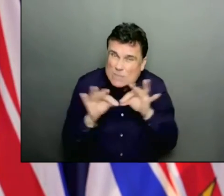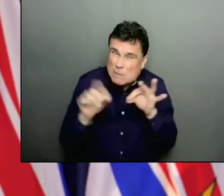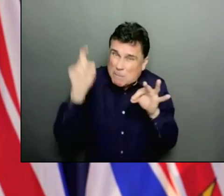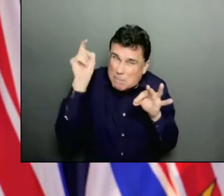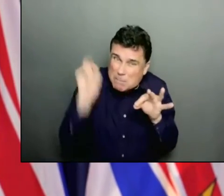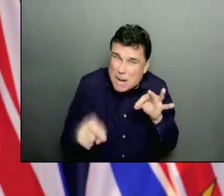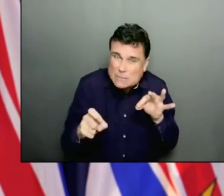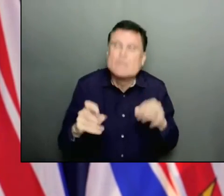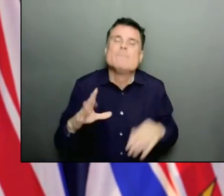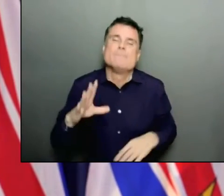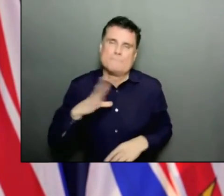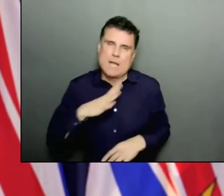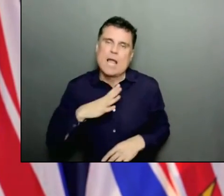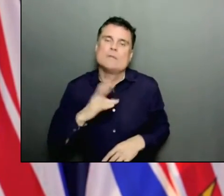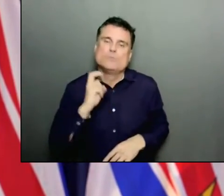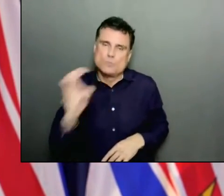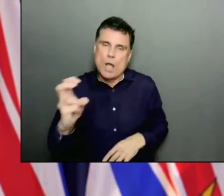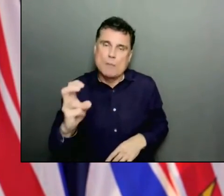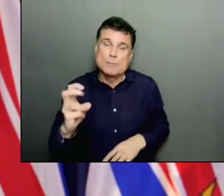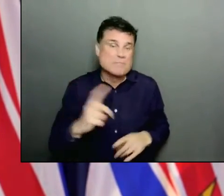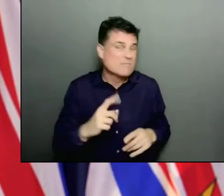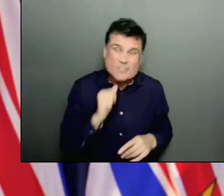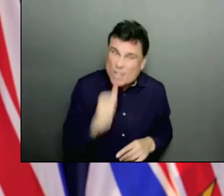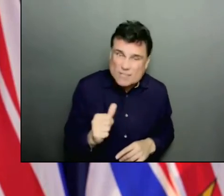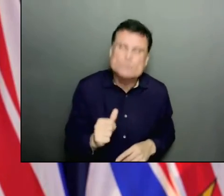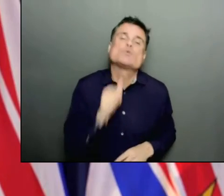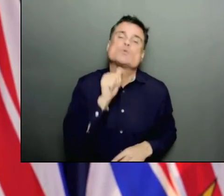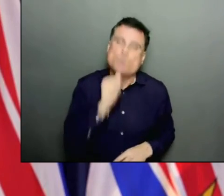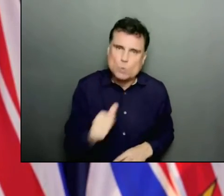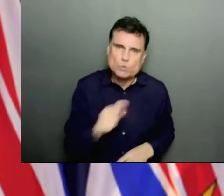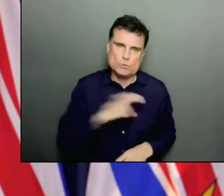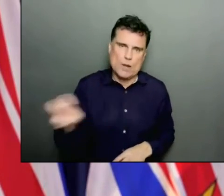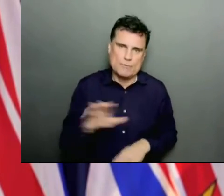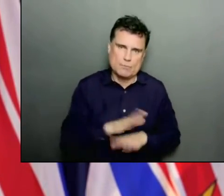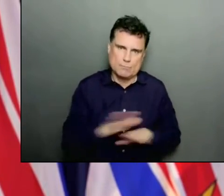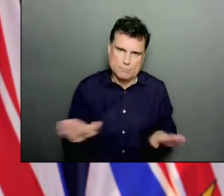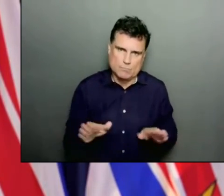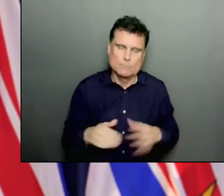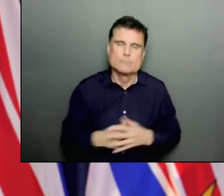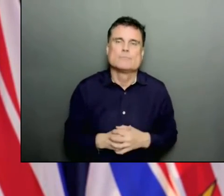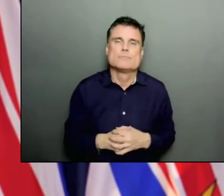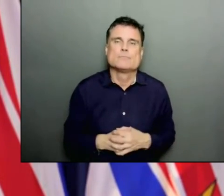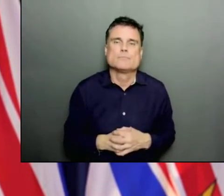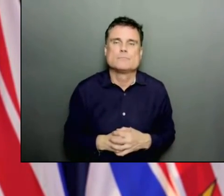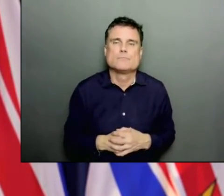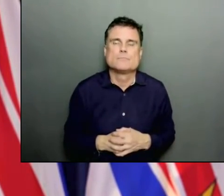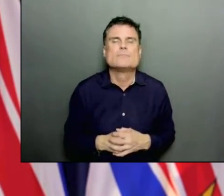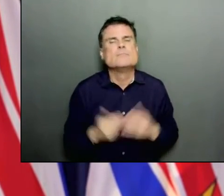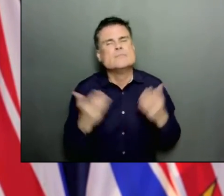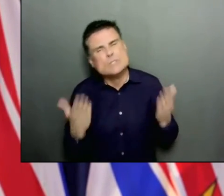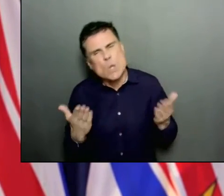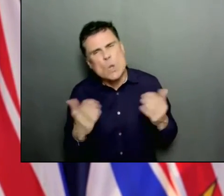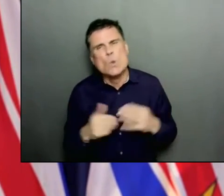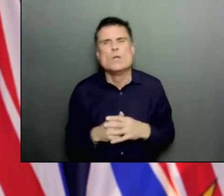outside to make sure they meet the test of necessity in our lives, that we can all contribute to this by